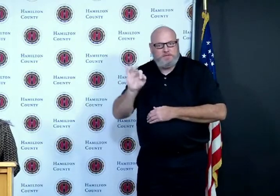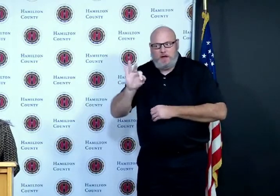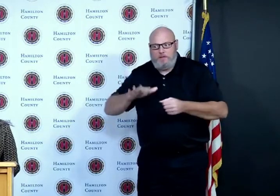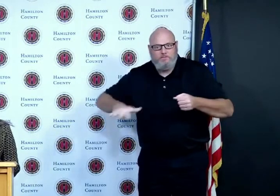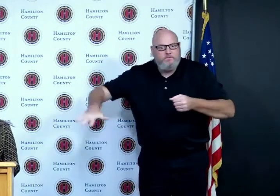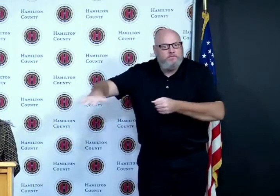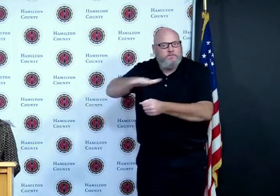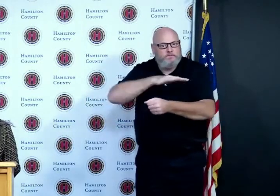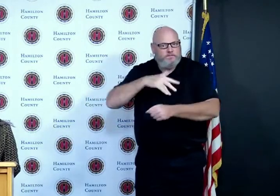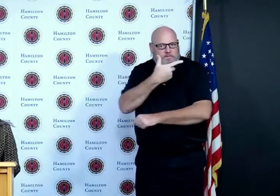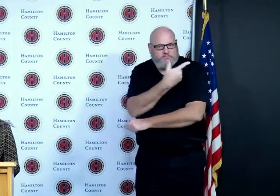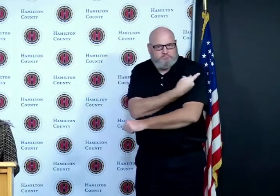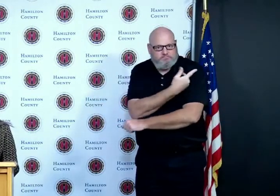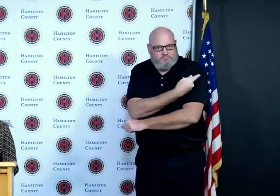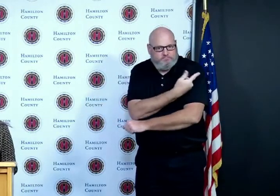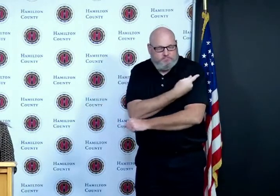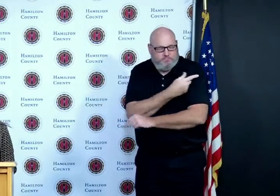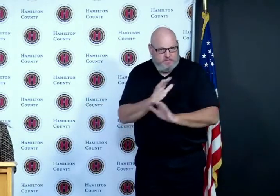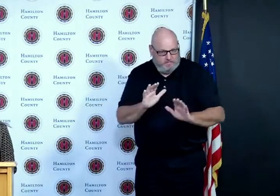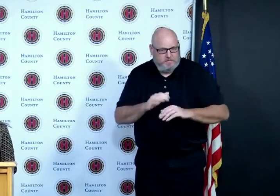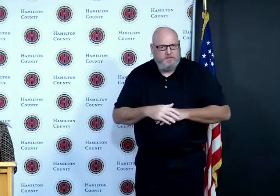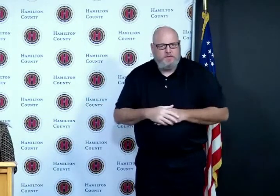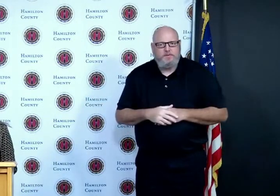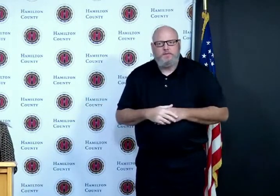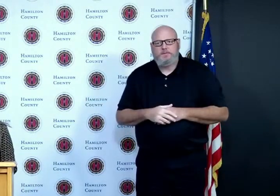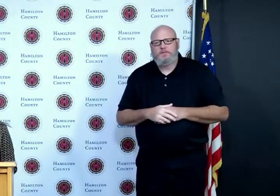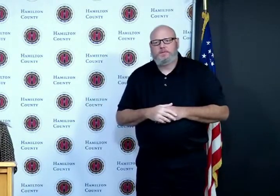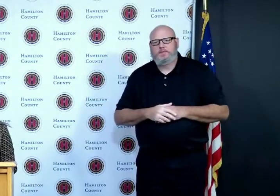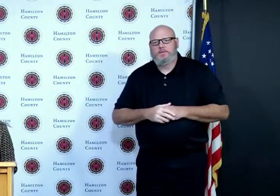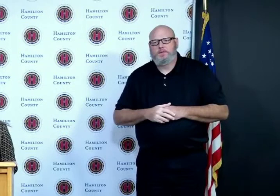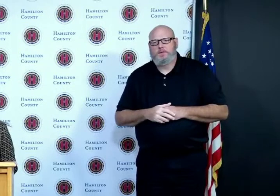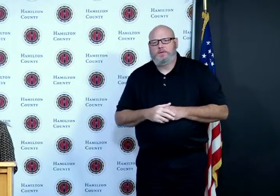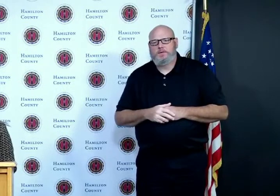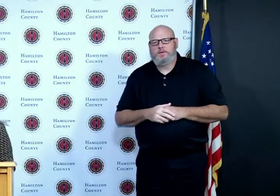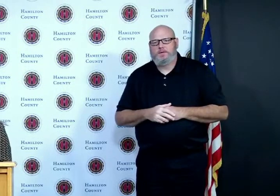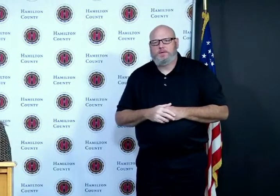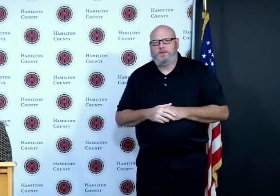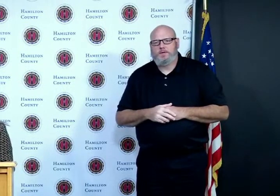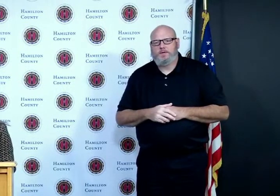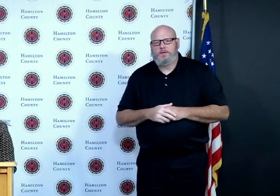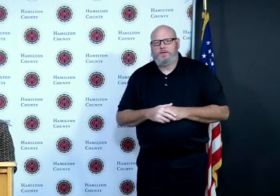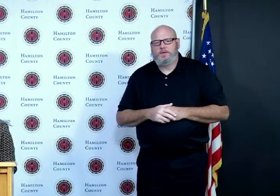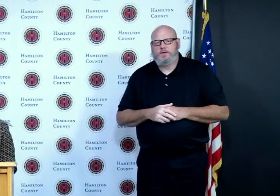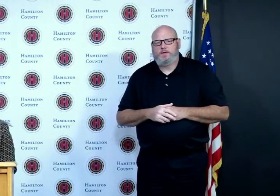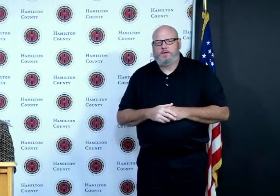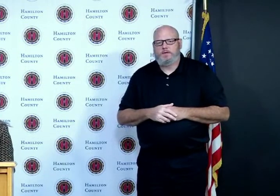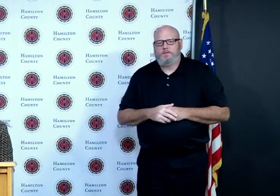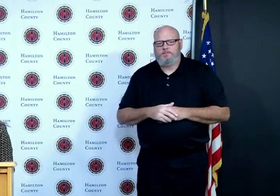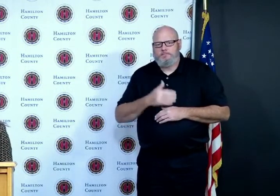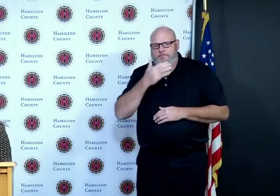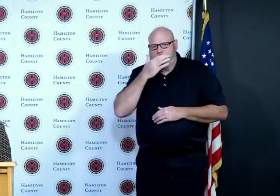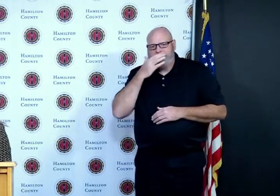so we've got something I don't know if we've got the graph available but by way of the population